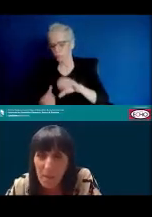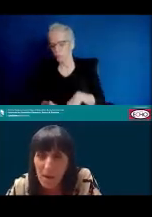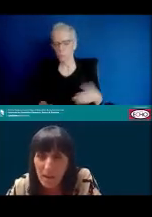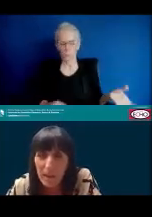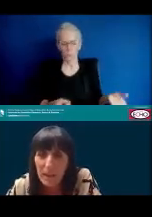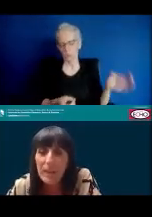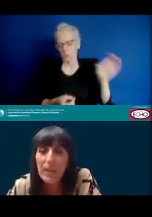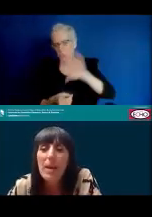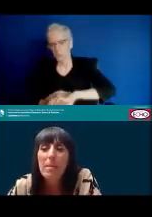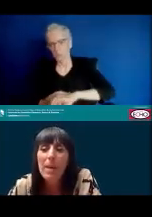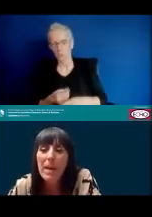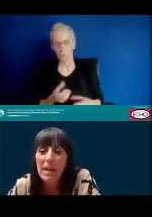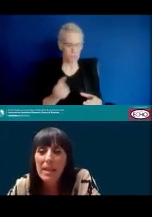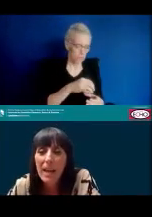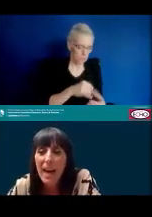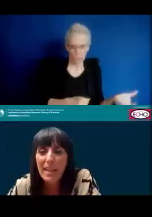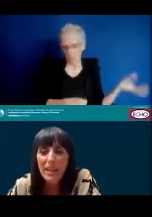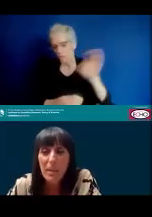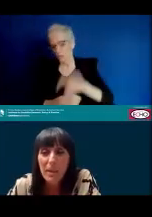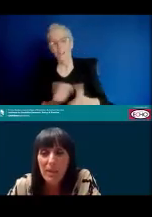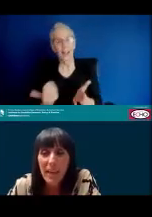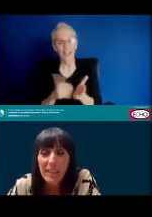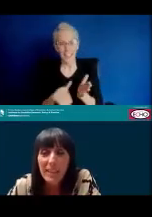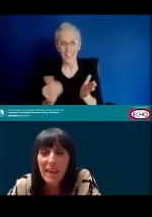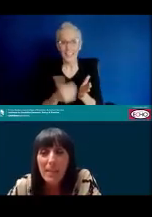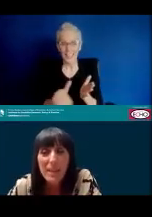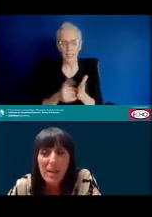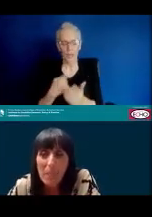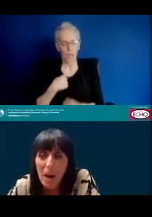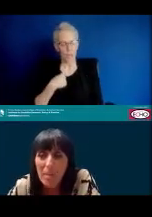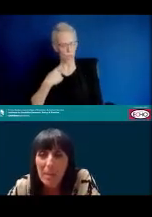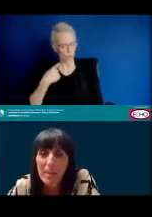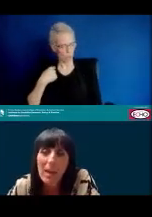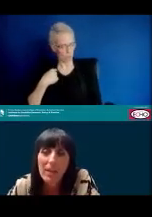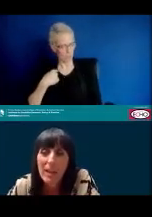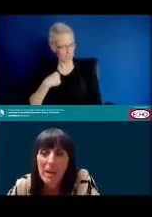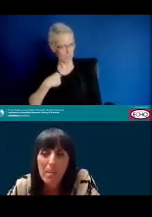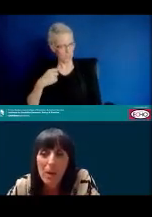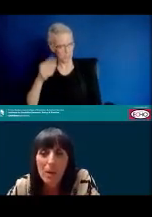bonkers, but as a provider, I'm seeing problem solving, motor